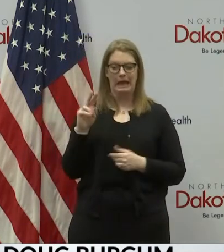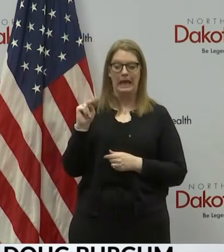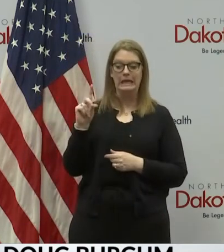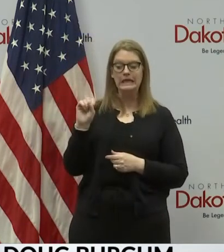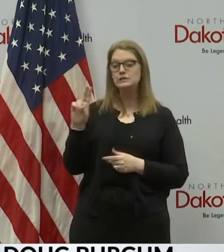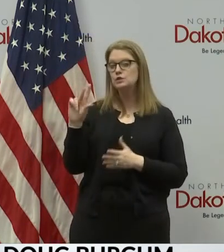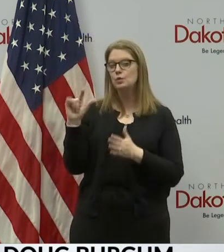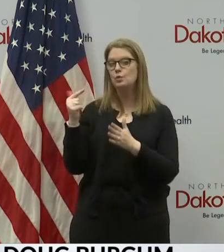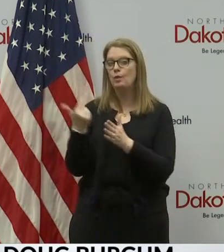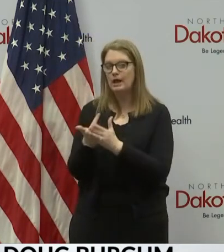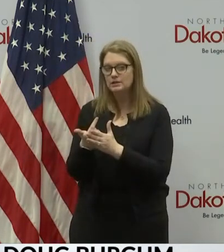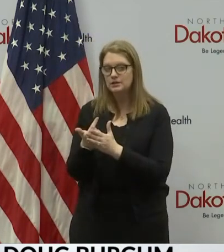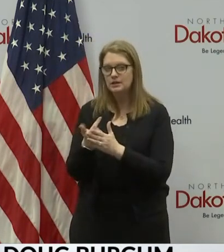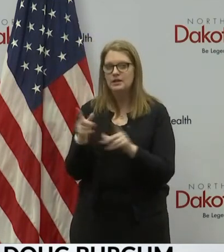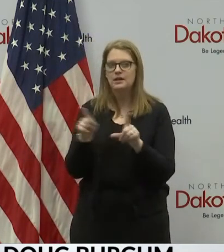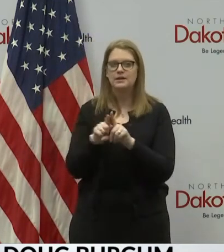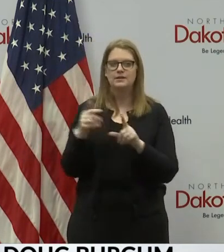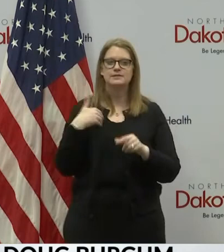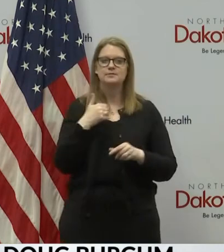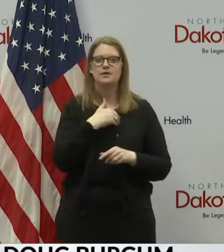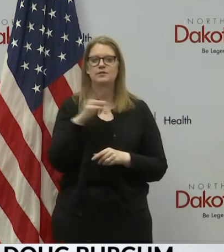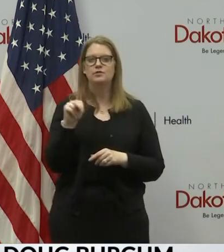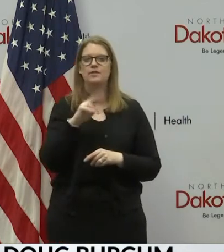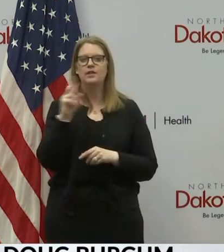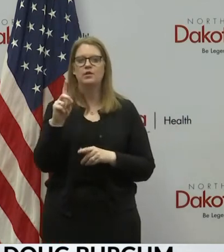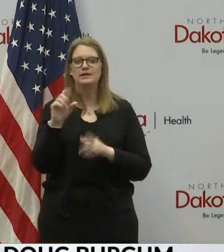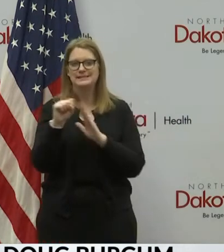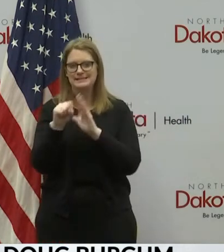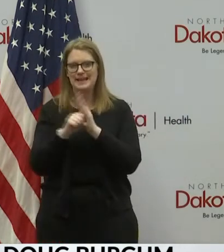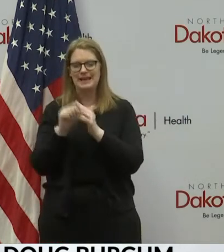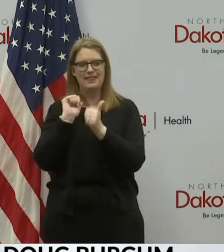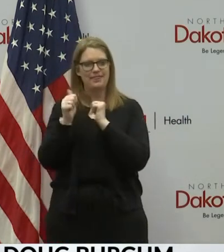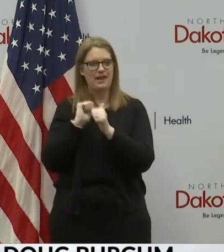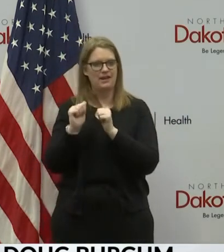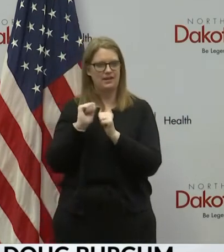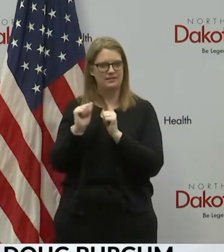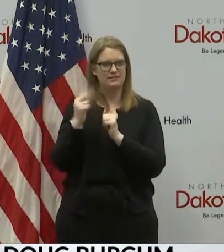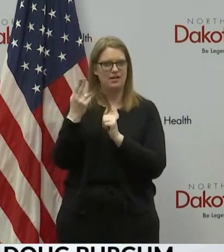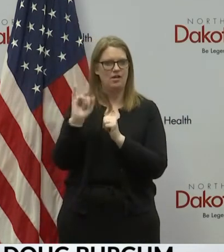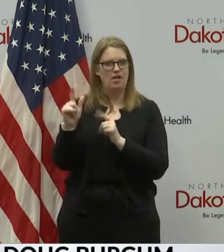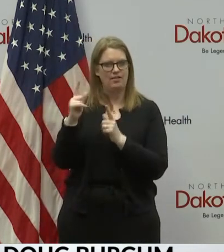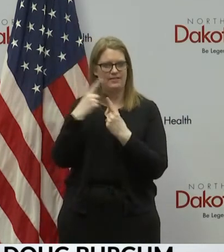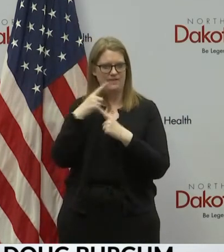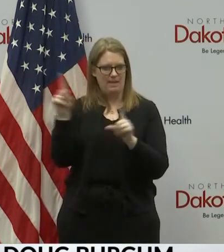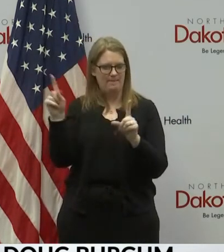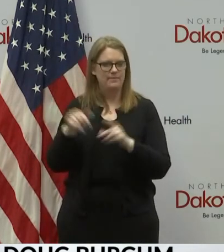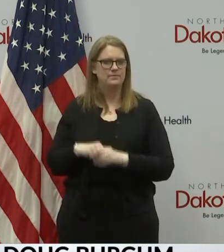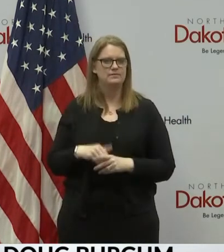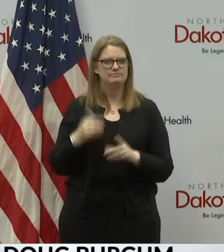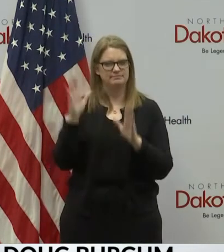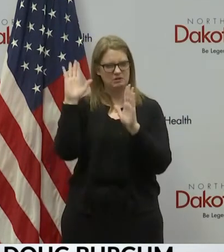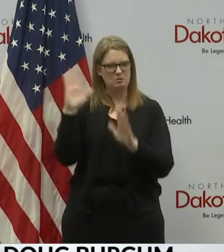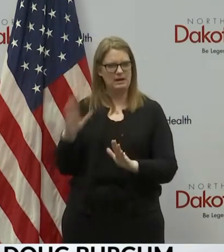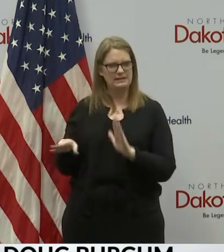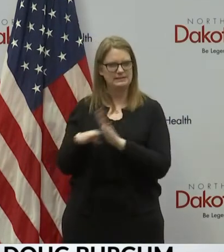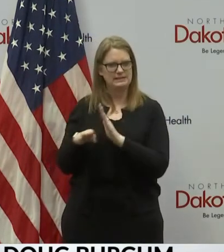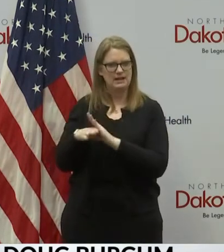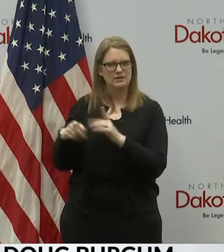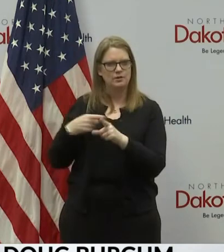THESE A GREAT NORTH DAKOTA -- SHE'S A GREAT NORTH DAKOTA NATIVE AND A MEMBER OF THE NORTH DAKOTA STATE ATHLETIC HALL OF FAME. SHE HAD A GREAT SOCCER CAREER